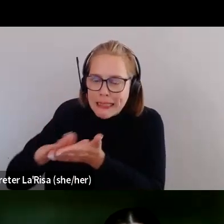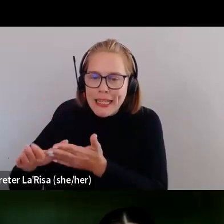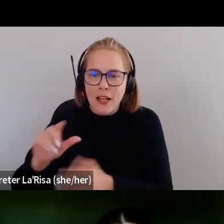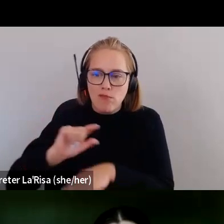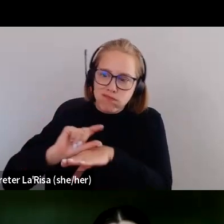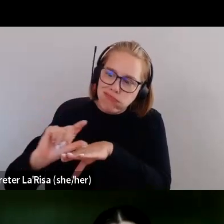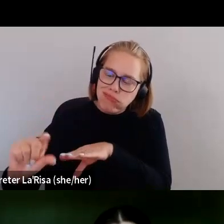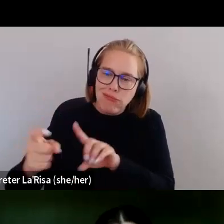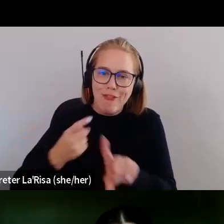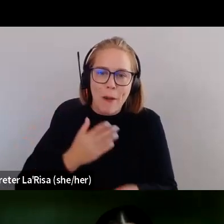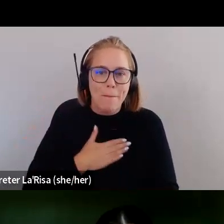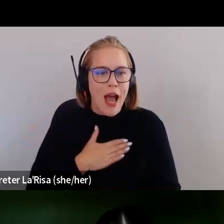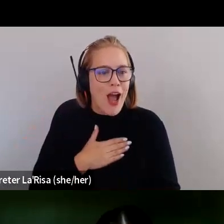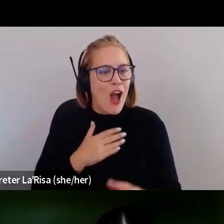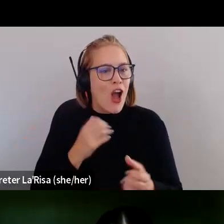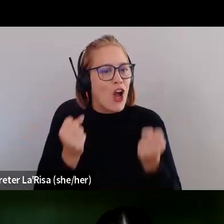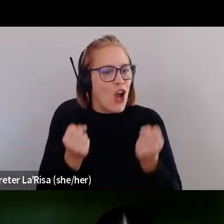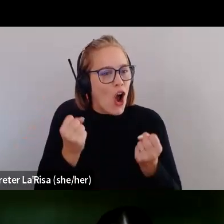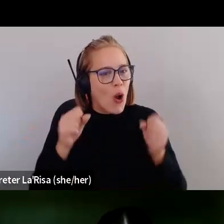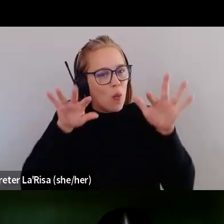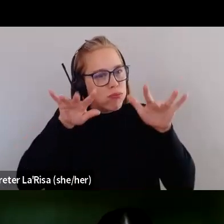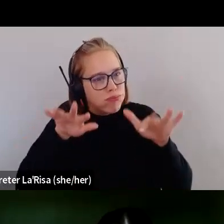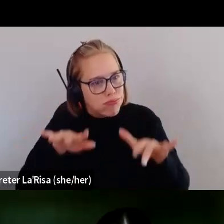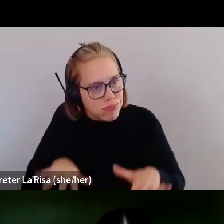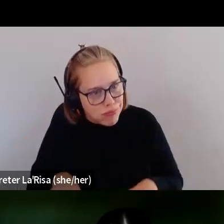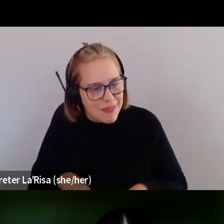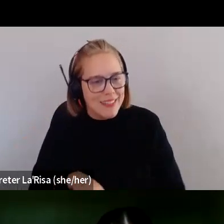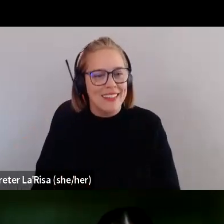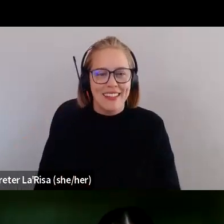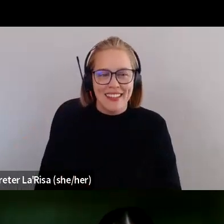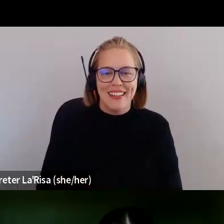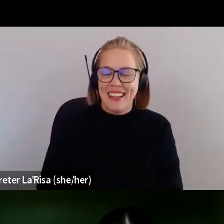Excellent, thank you for sharing, the city. I also love Christmas. I would also love winter if it wasn't for having to clean the